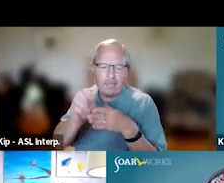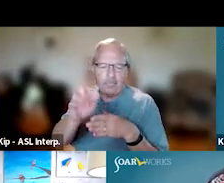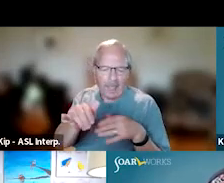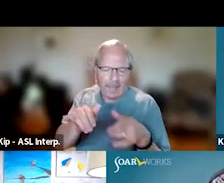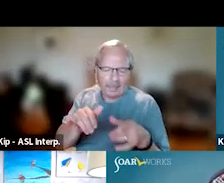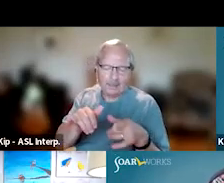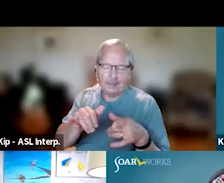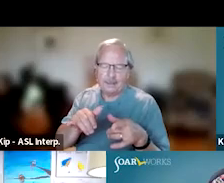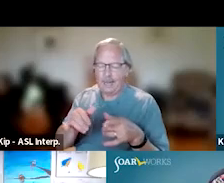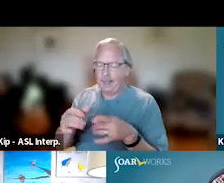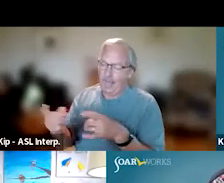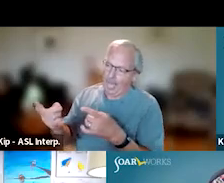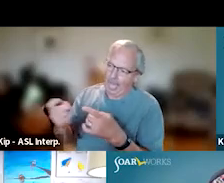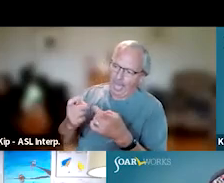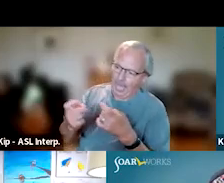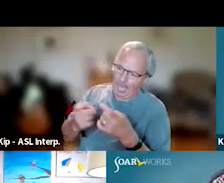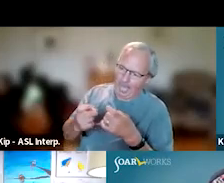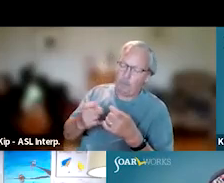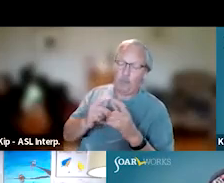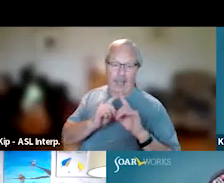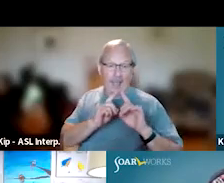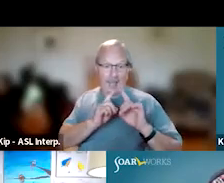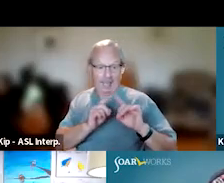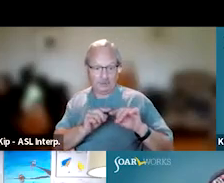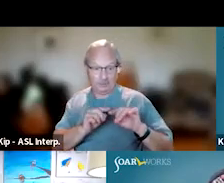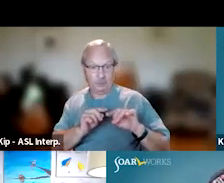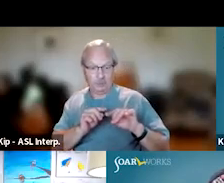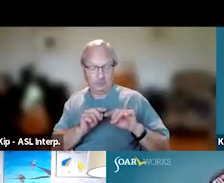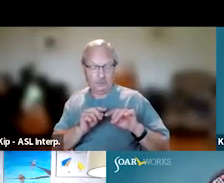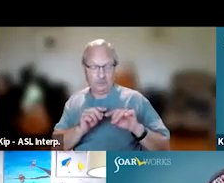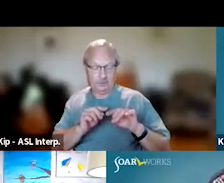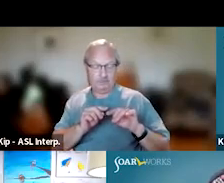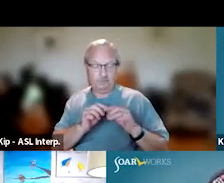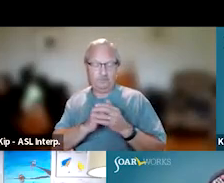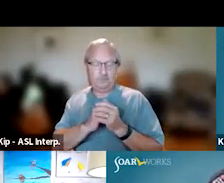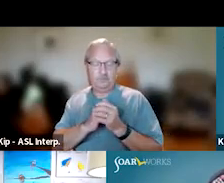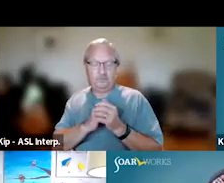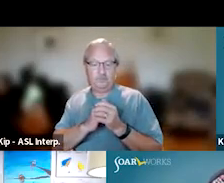that we're gonna try to answer for you. And we're gonna answer them in these different buckets.